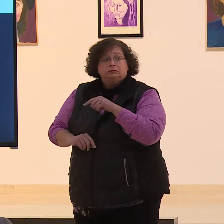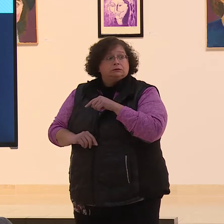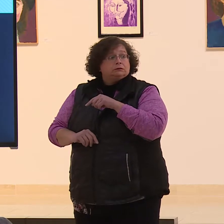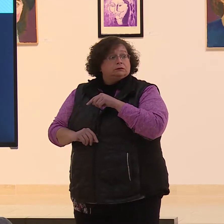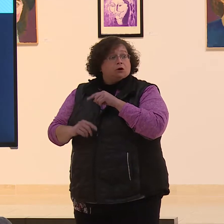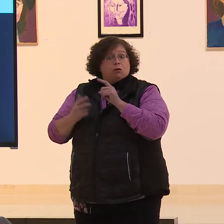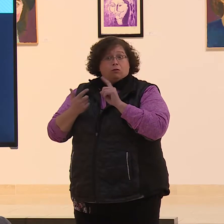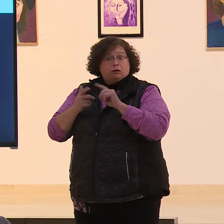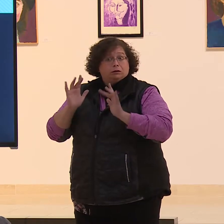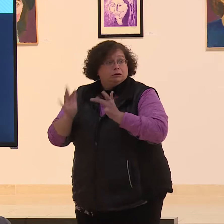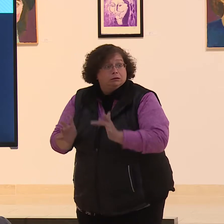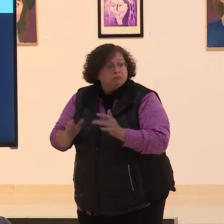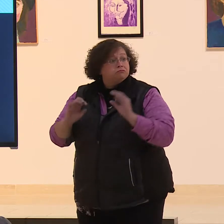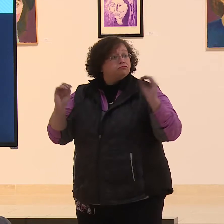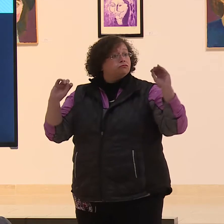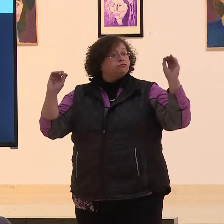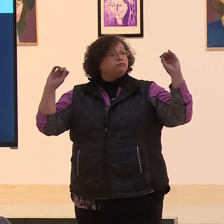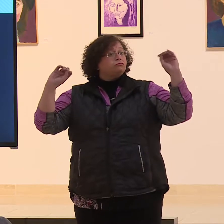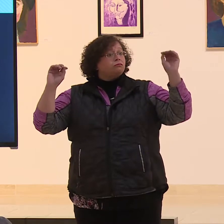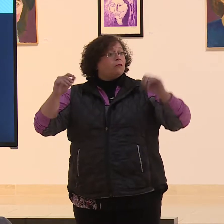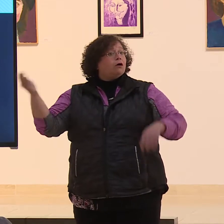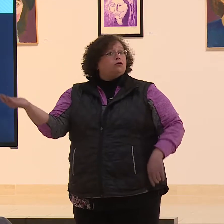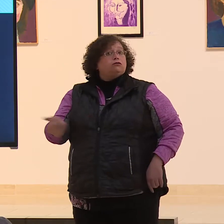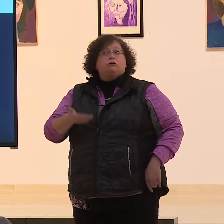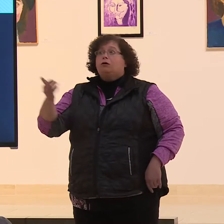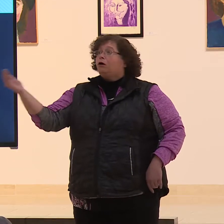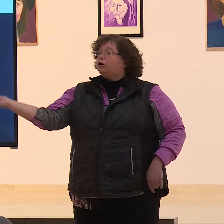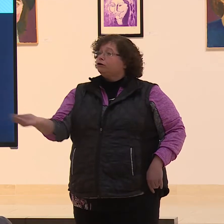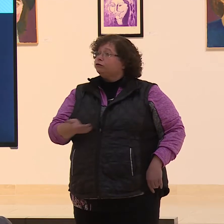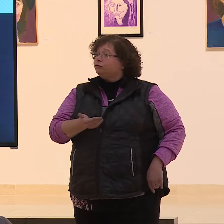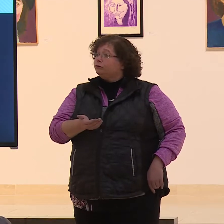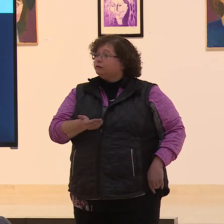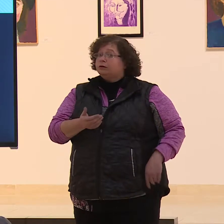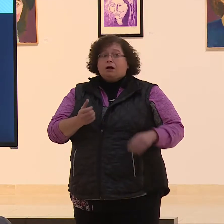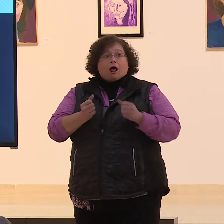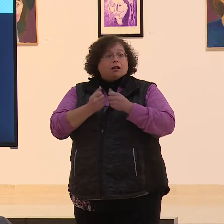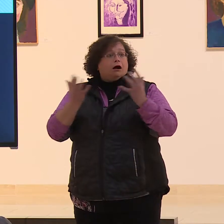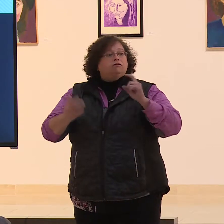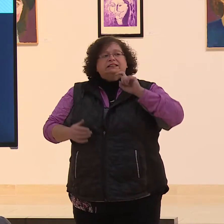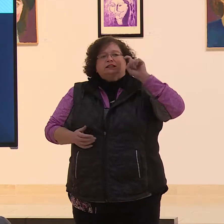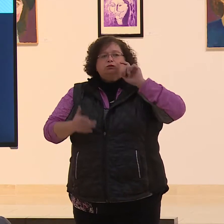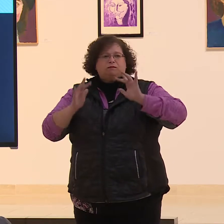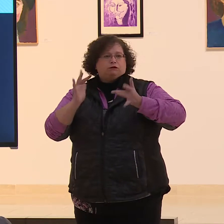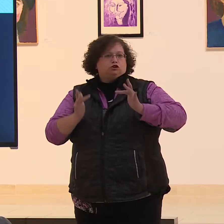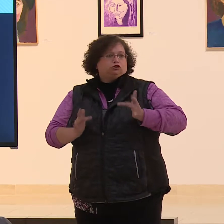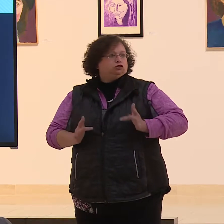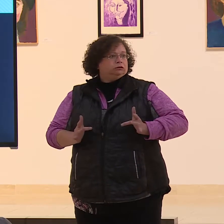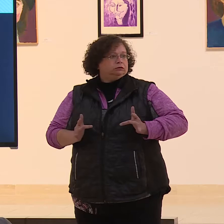whether they had, you know, some sort of issue in their past, criminal or whatnot,